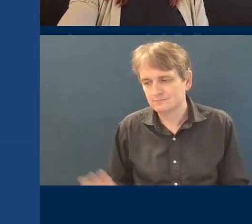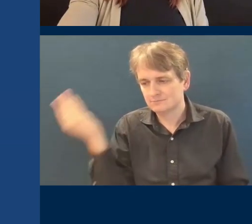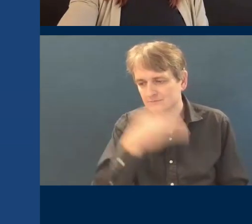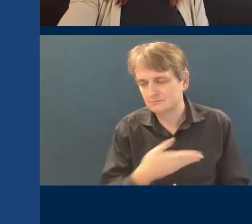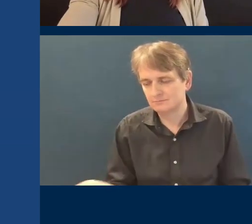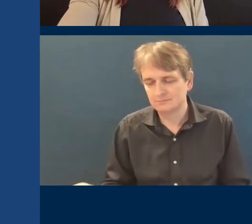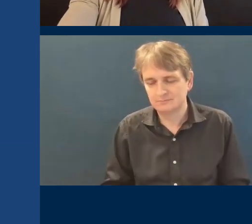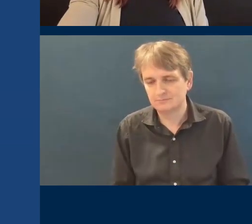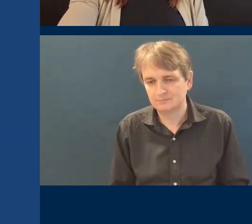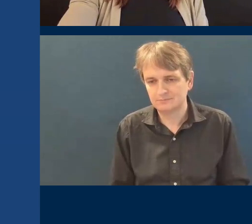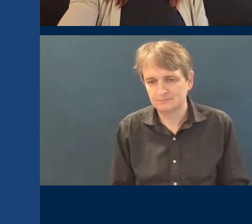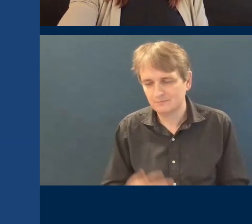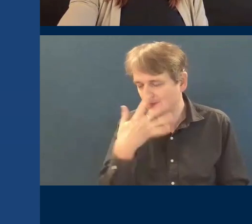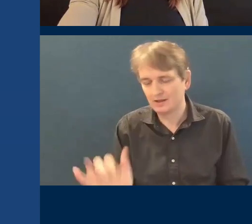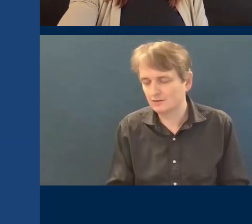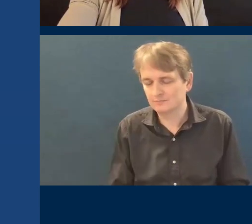And I missed everything.